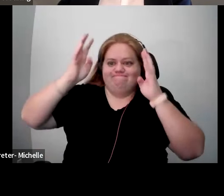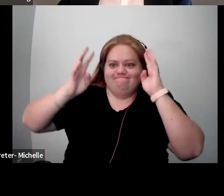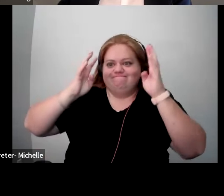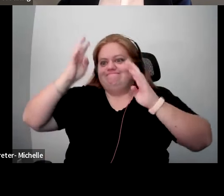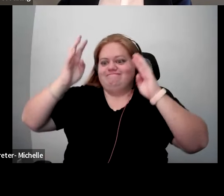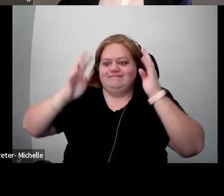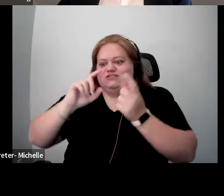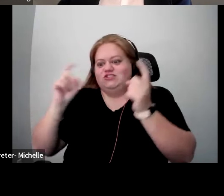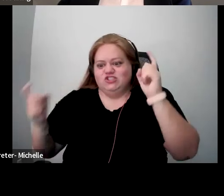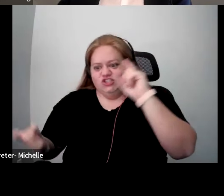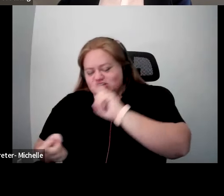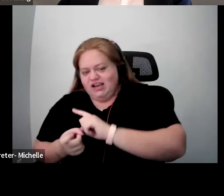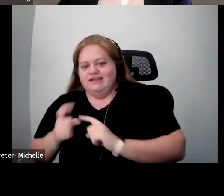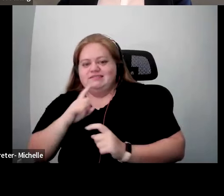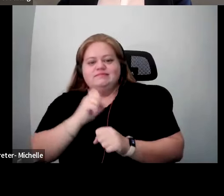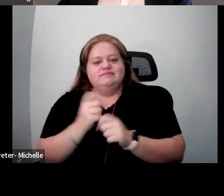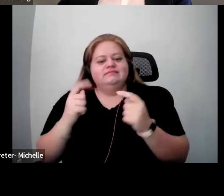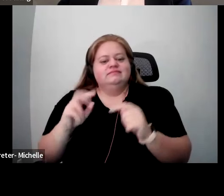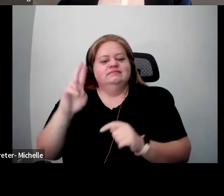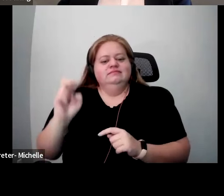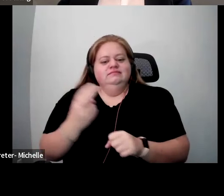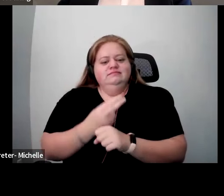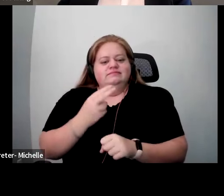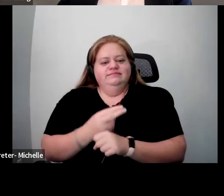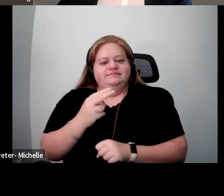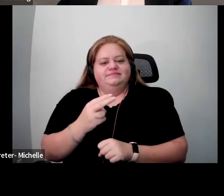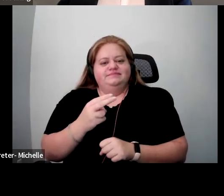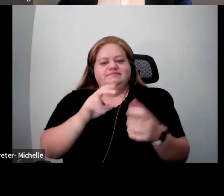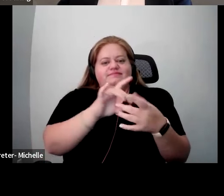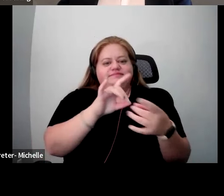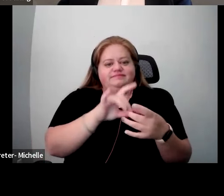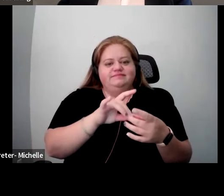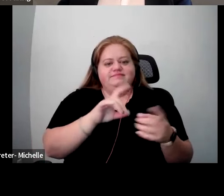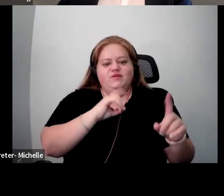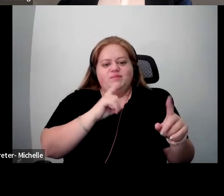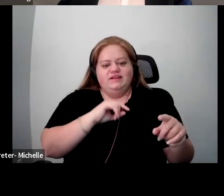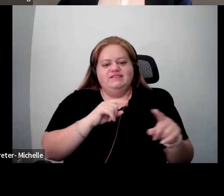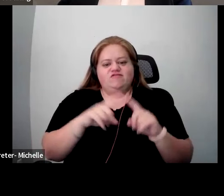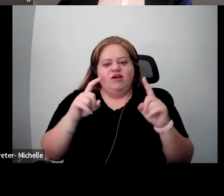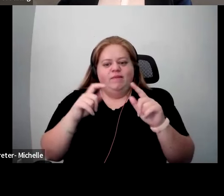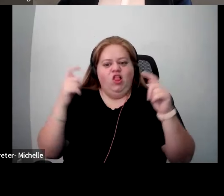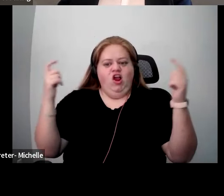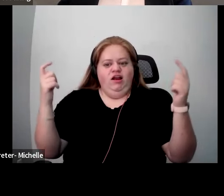But try to reuse comments from large and supported math